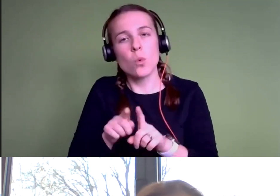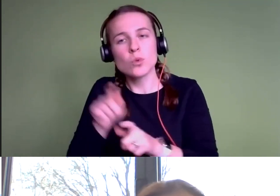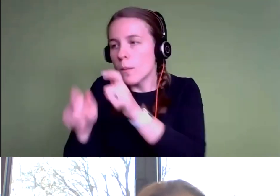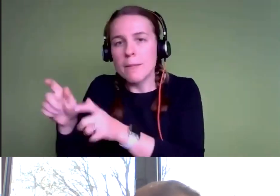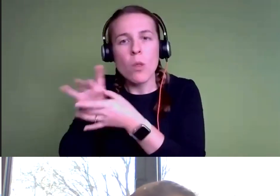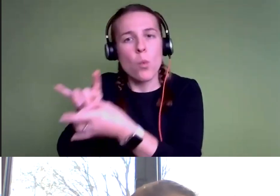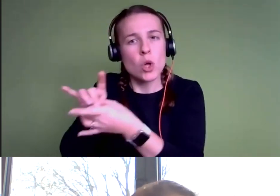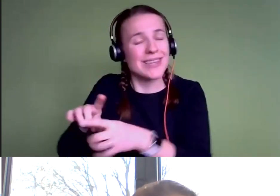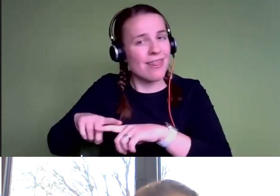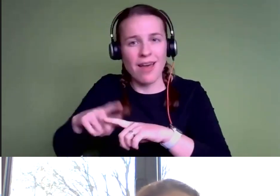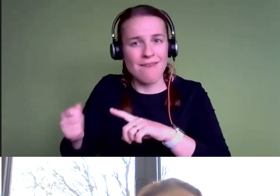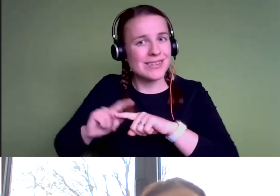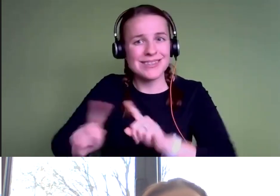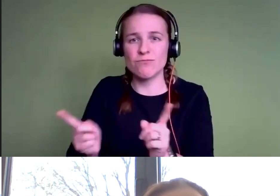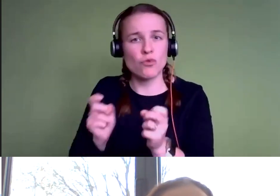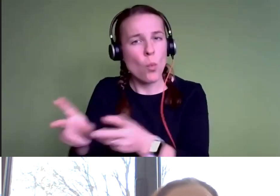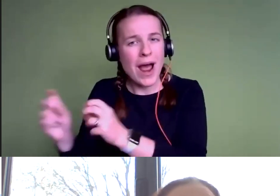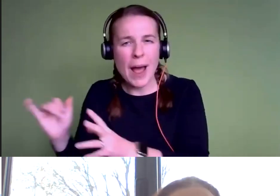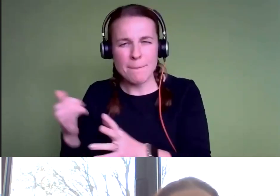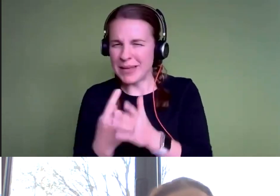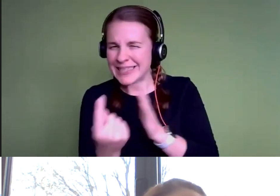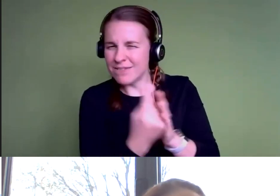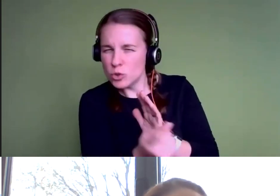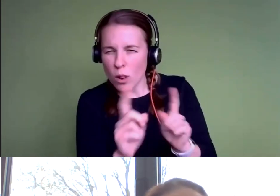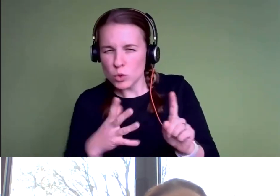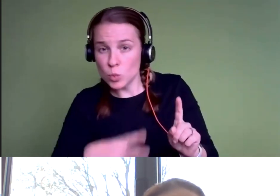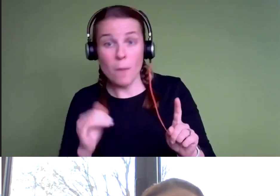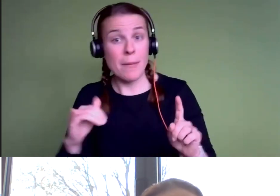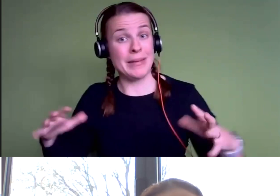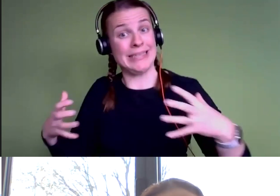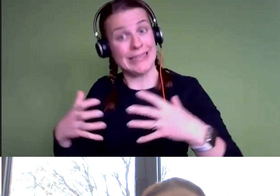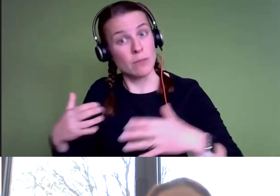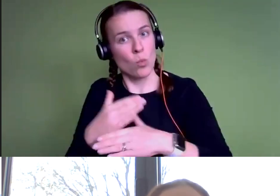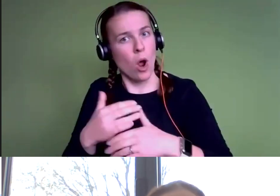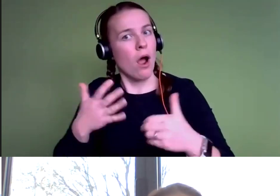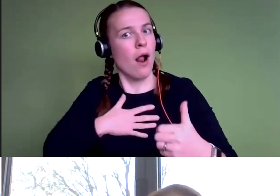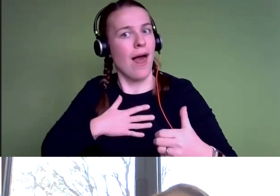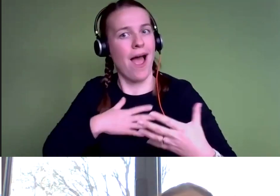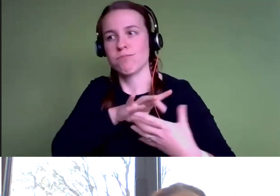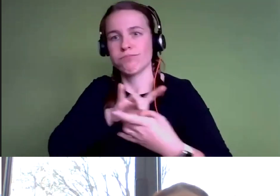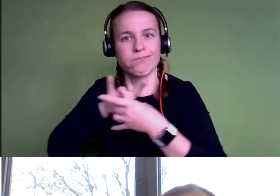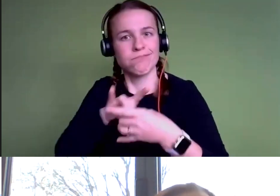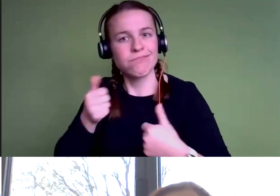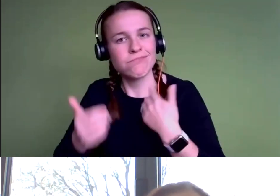with Sense, and we have found different ways of working together and finding out what individuals once out of